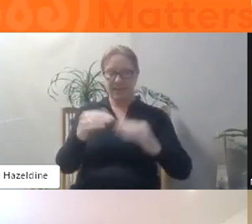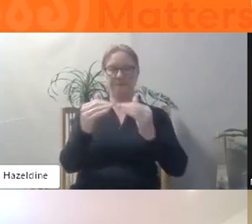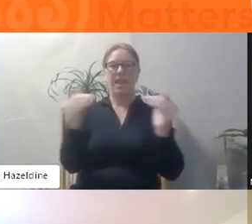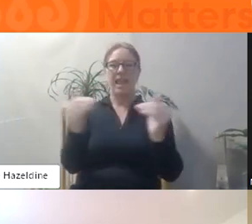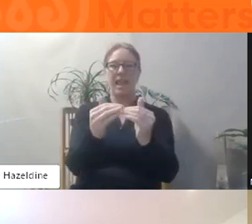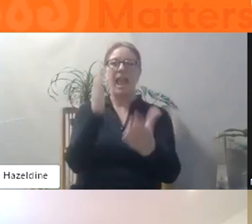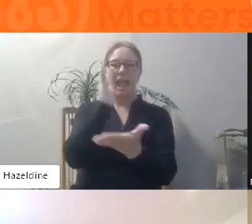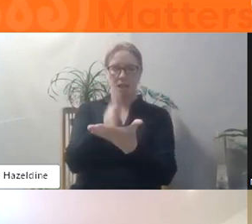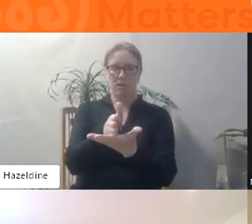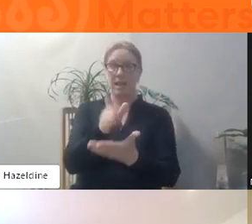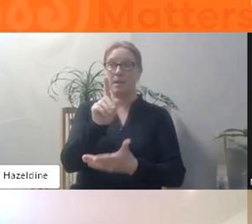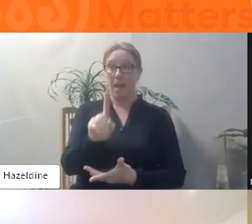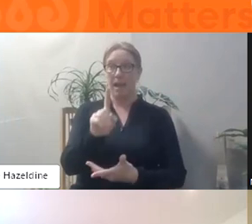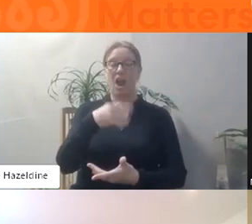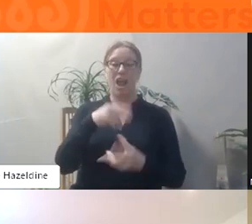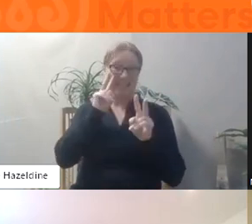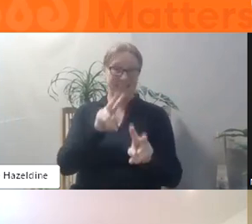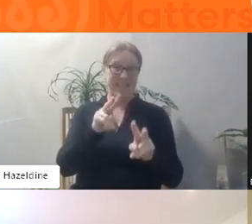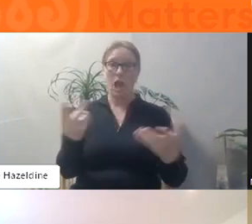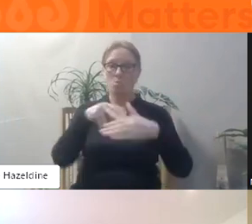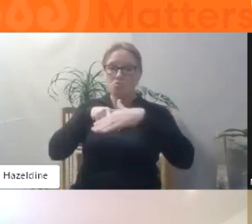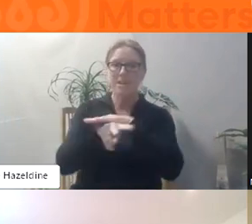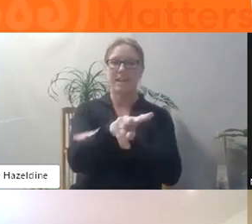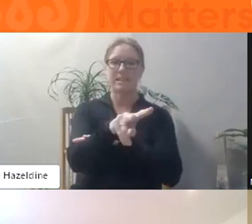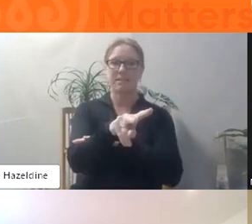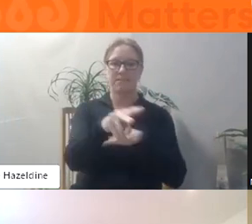However, I can see how predictive text could be problematic for today's